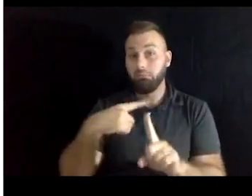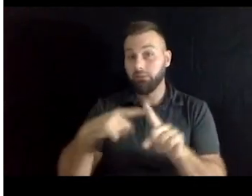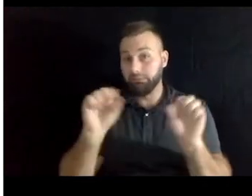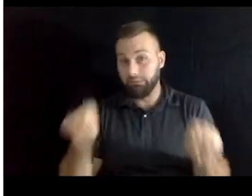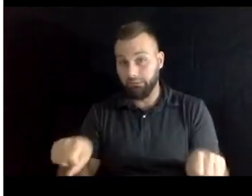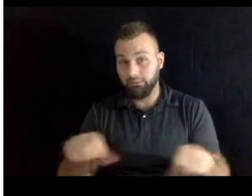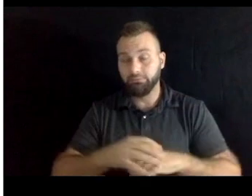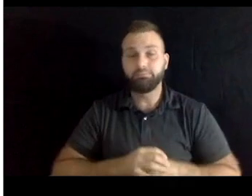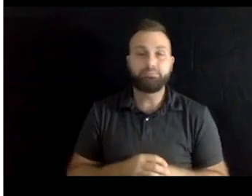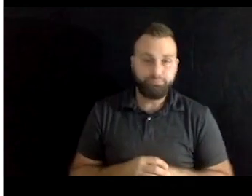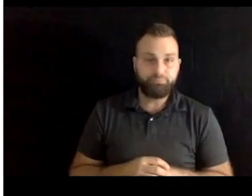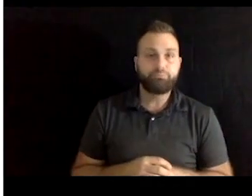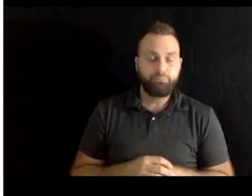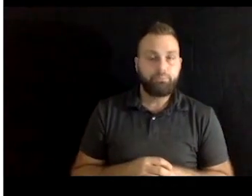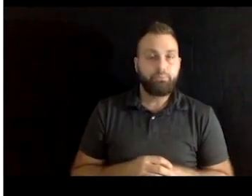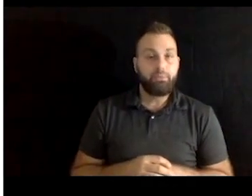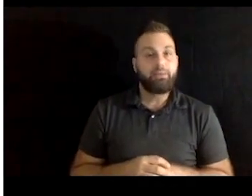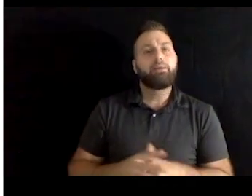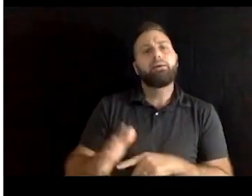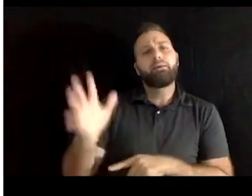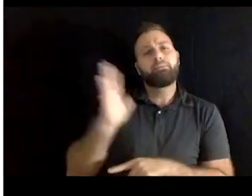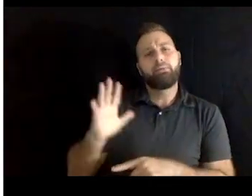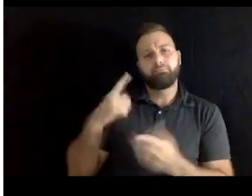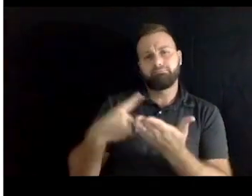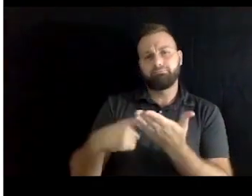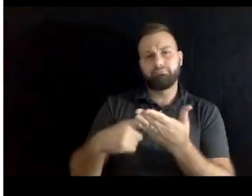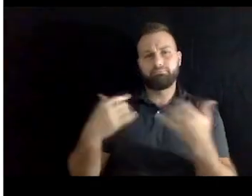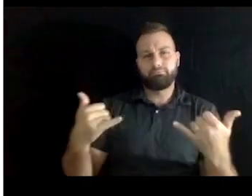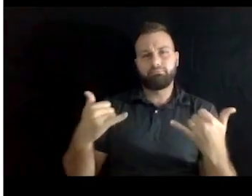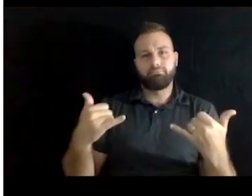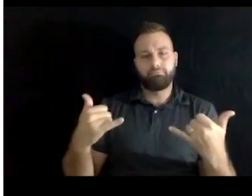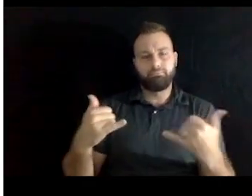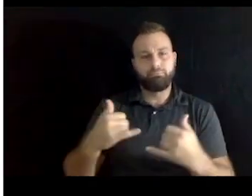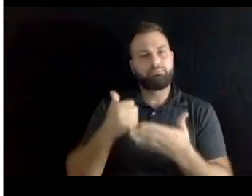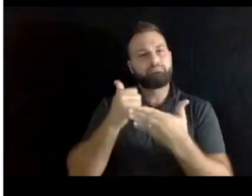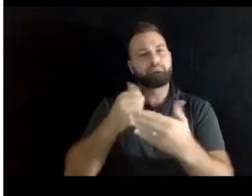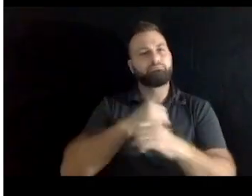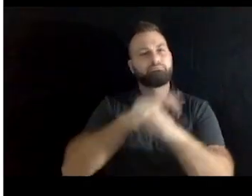So let us talk about the past and some context.